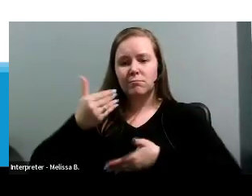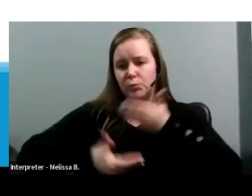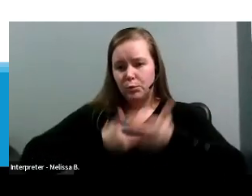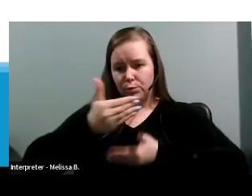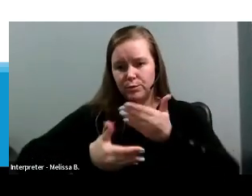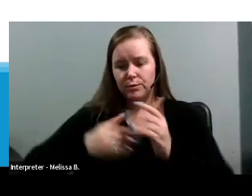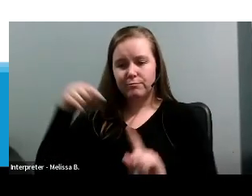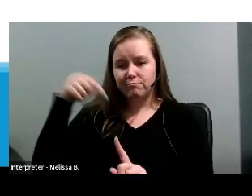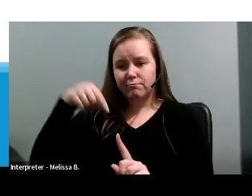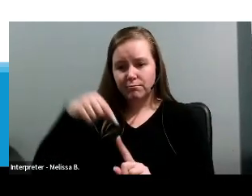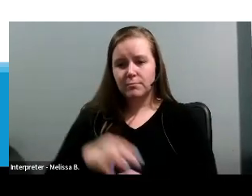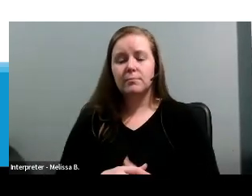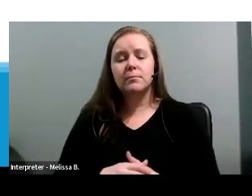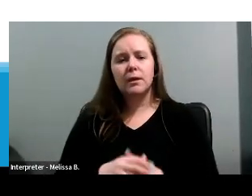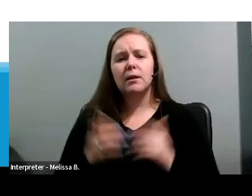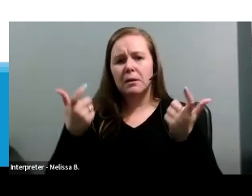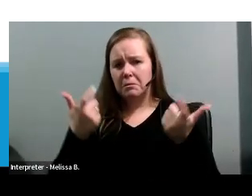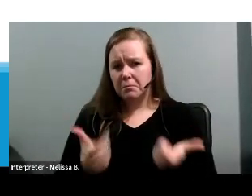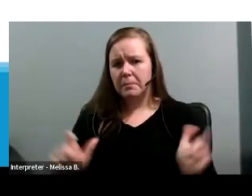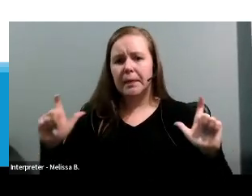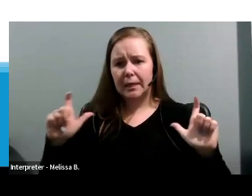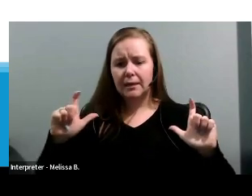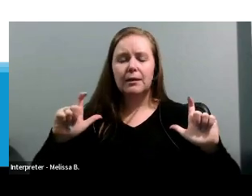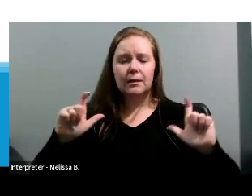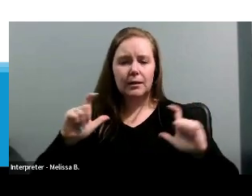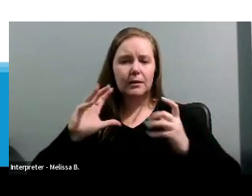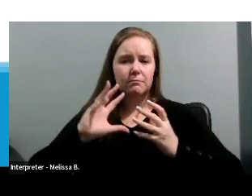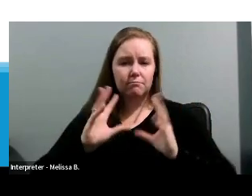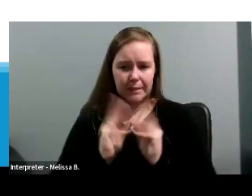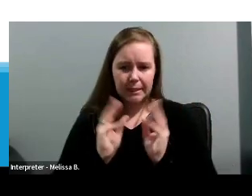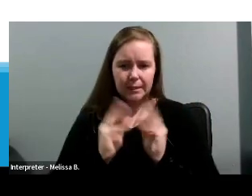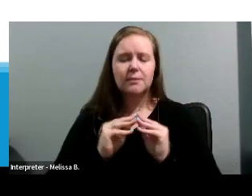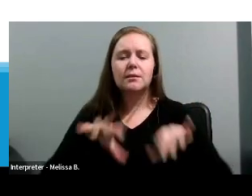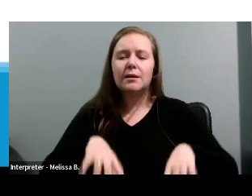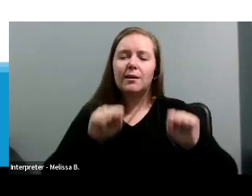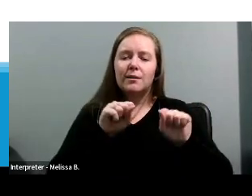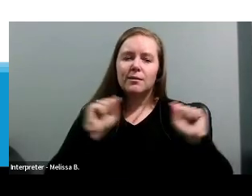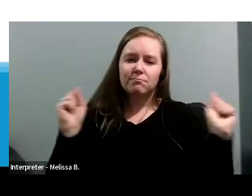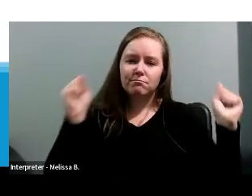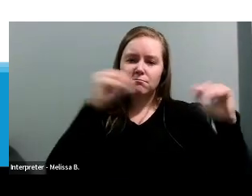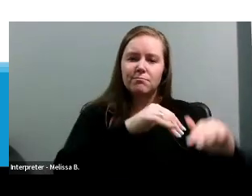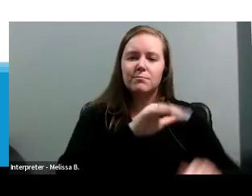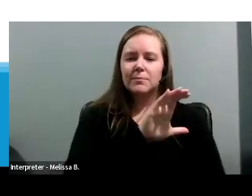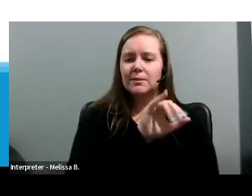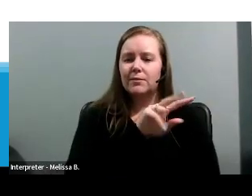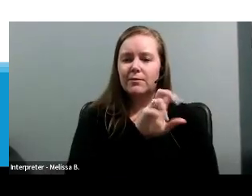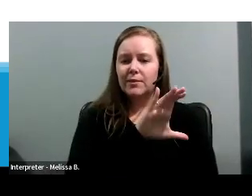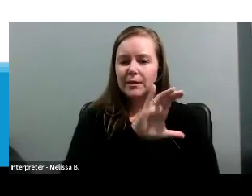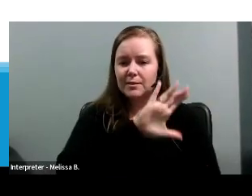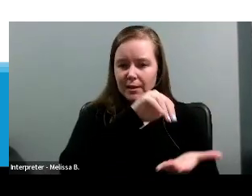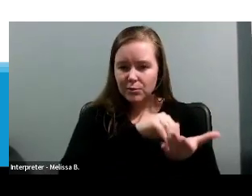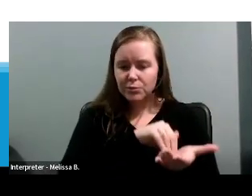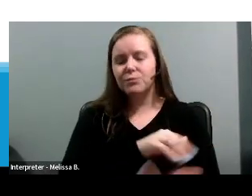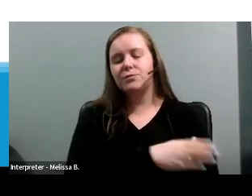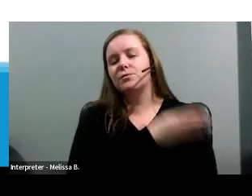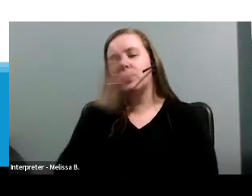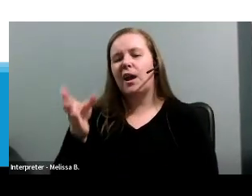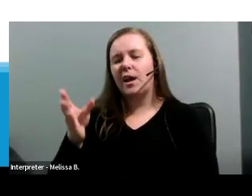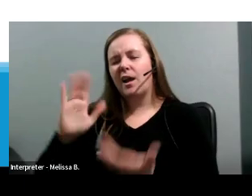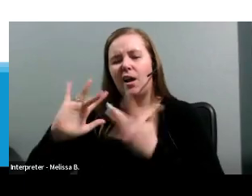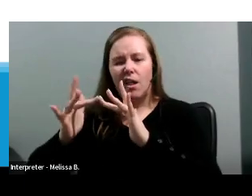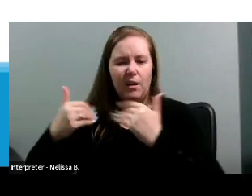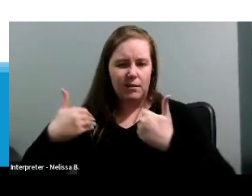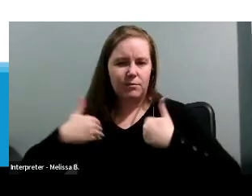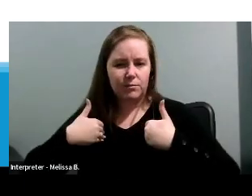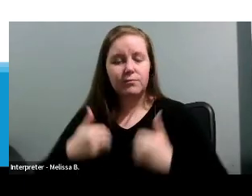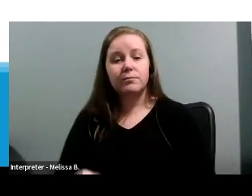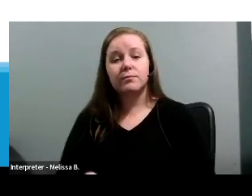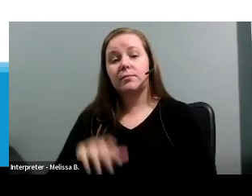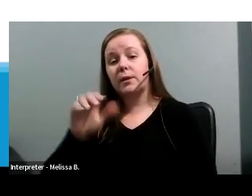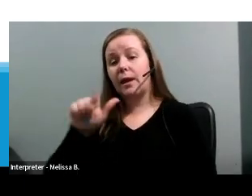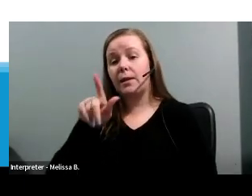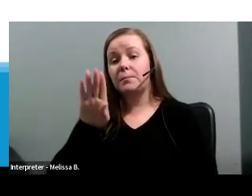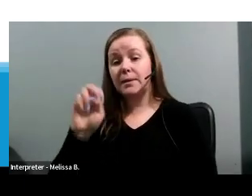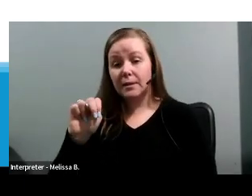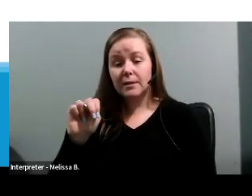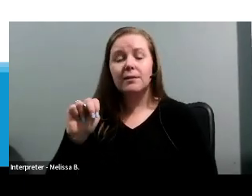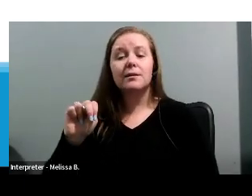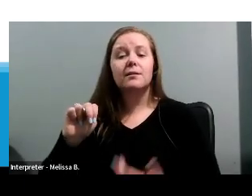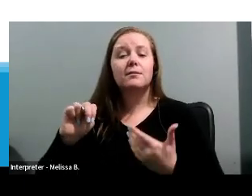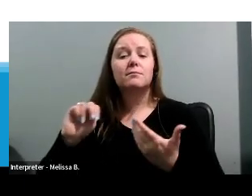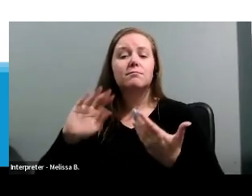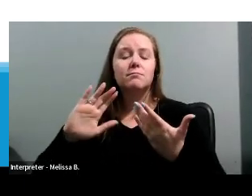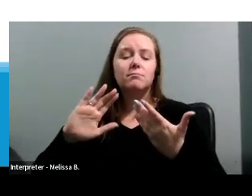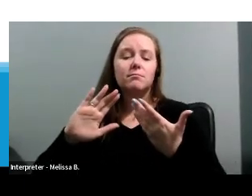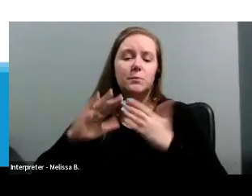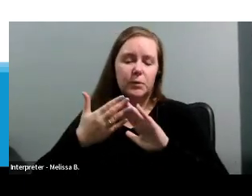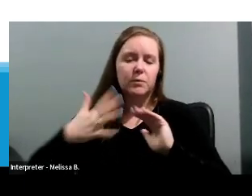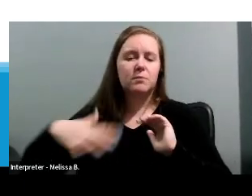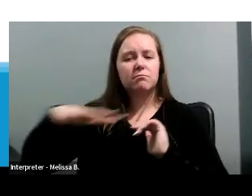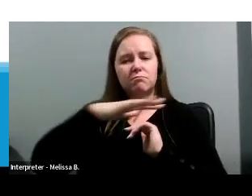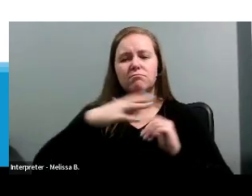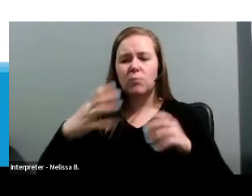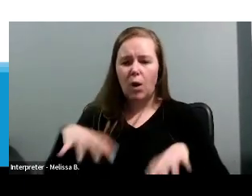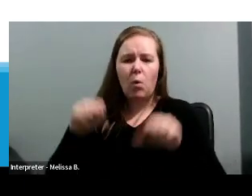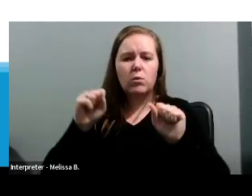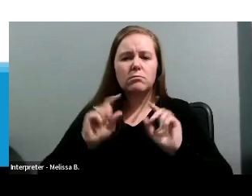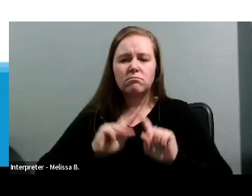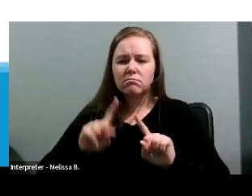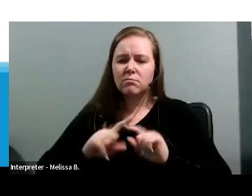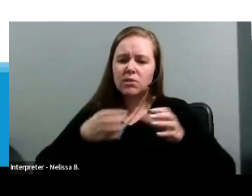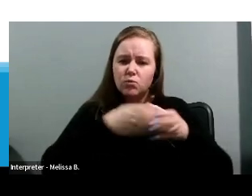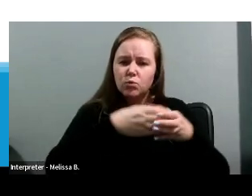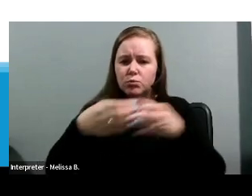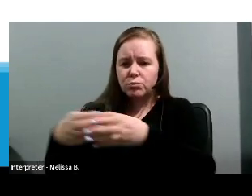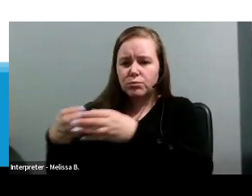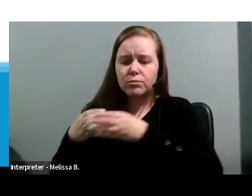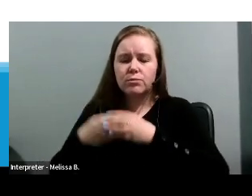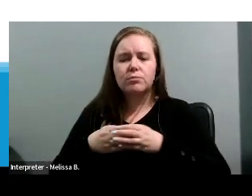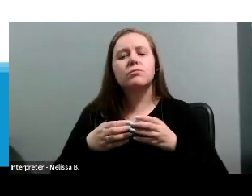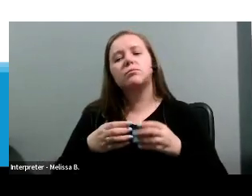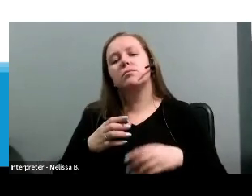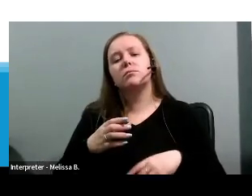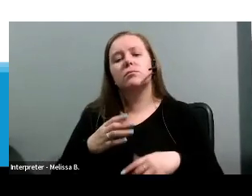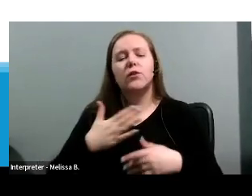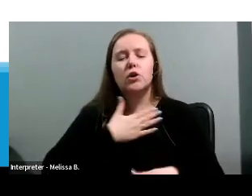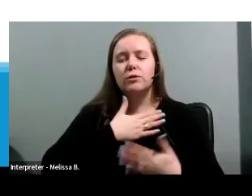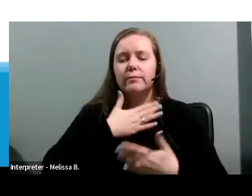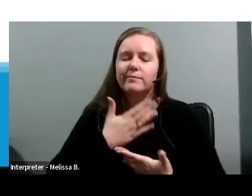Melissa Wong (she/her), SPT: large meetings that are held at the civic centers, as well as online. The city also partnered with Albion Neighborhood Services to host local community-focused consultations with low-income residents. And these were smaller focus group-like sessions that were held at community-based agencies.